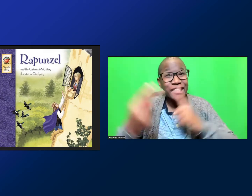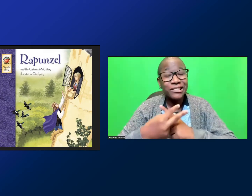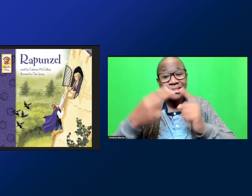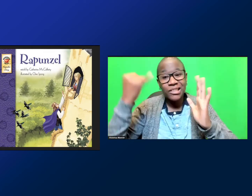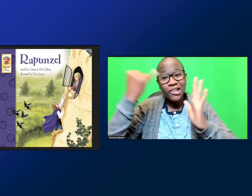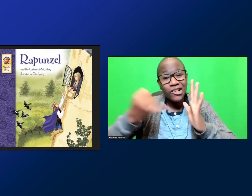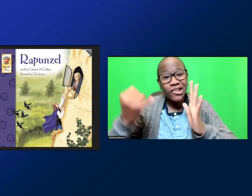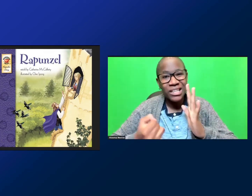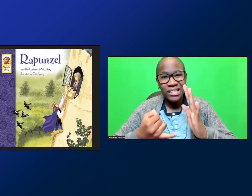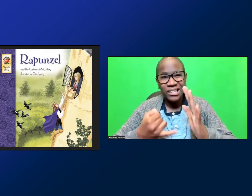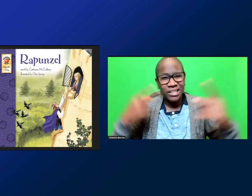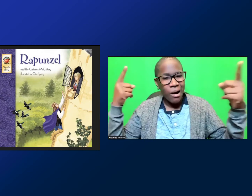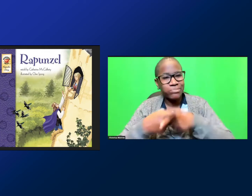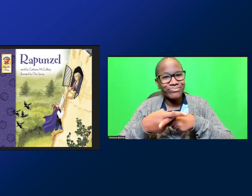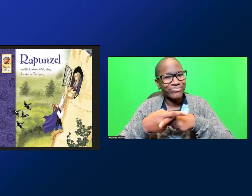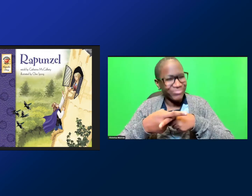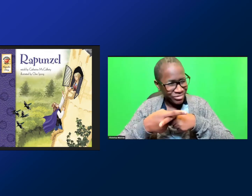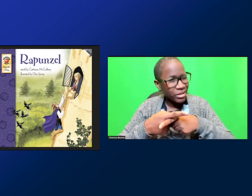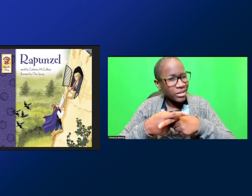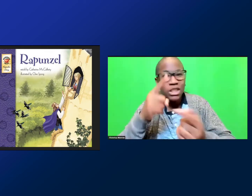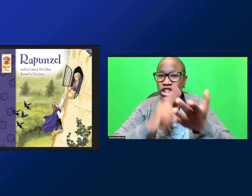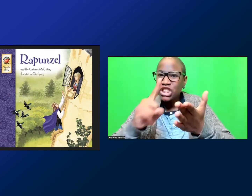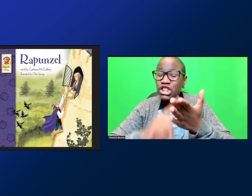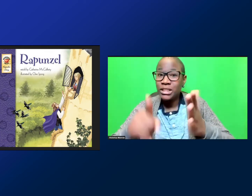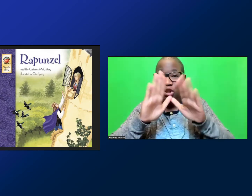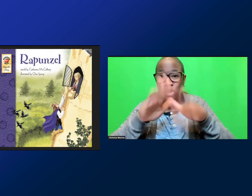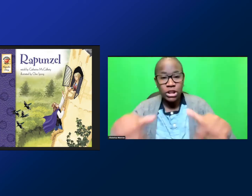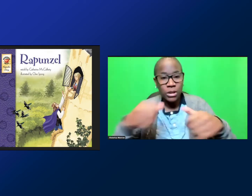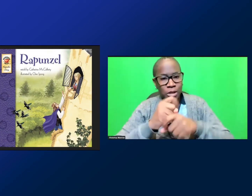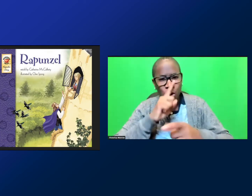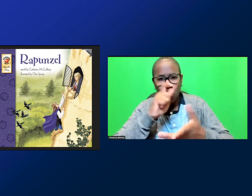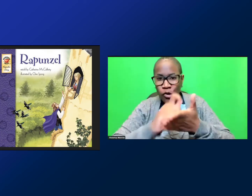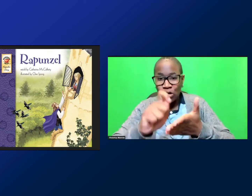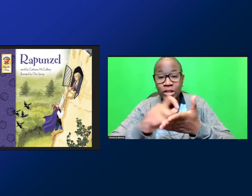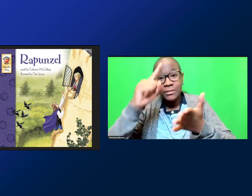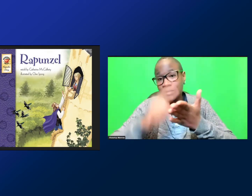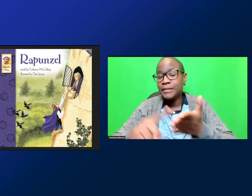at the perception of the author versus the illustration we have to really look